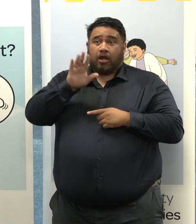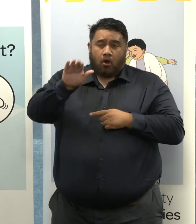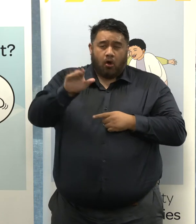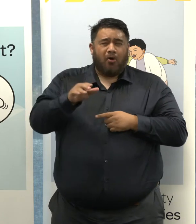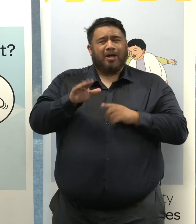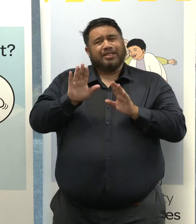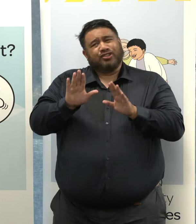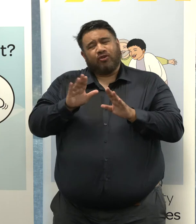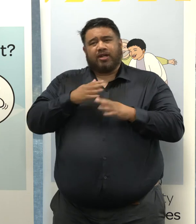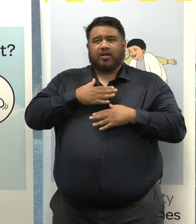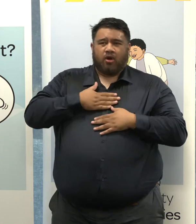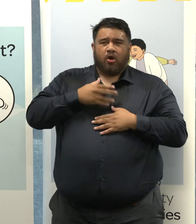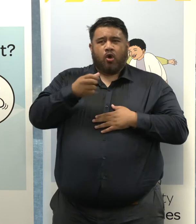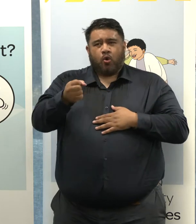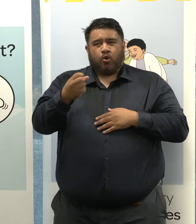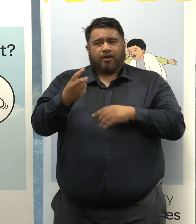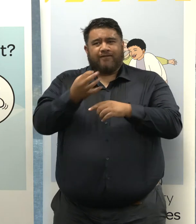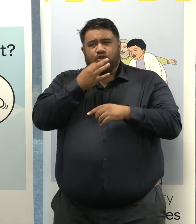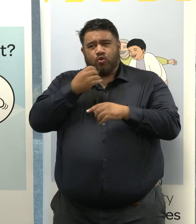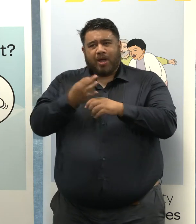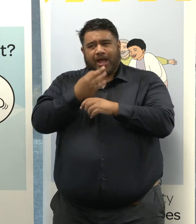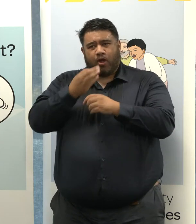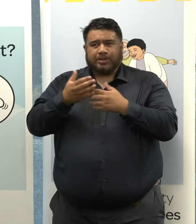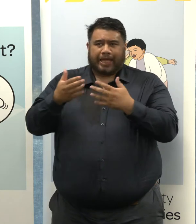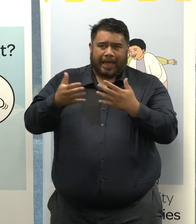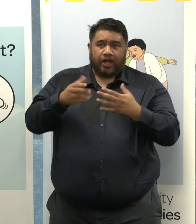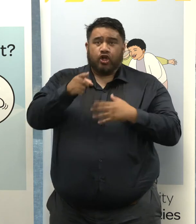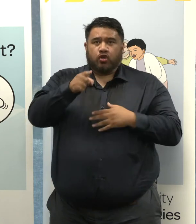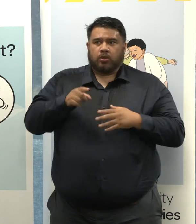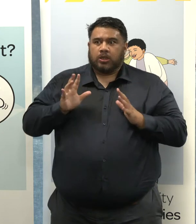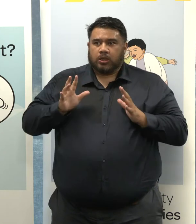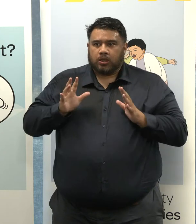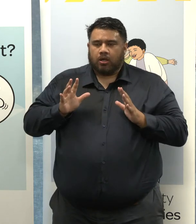through.